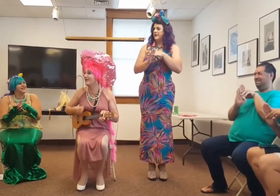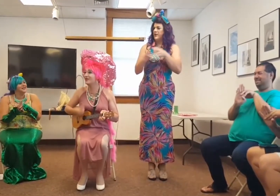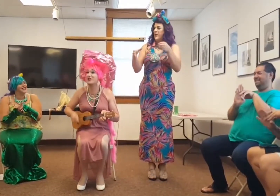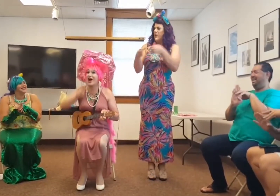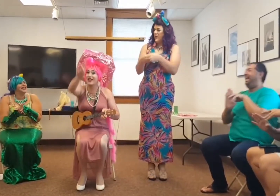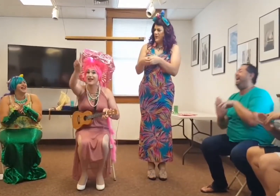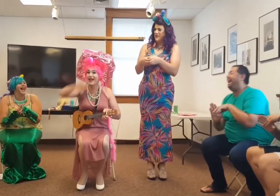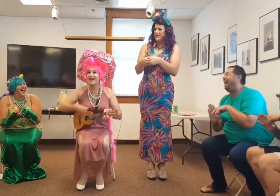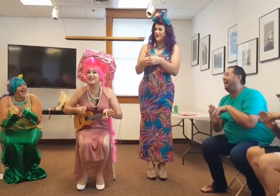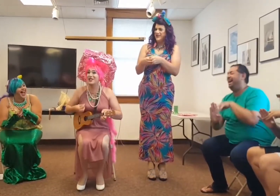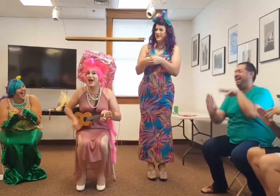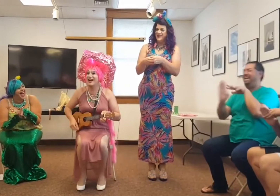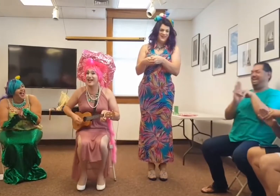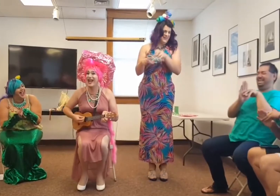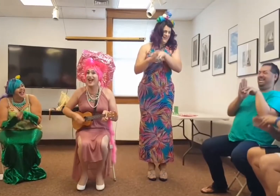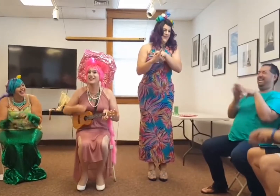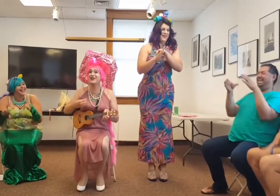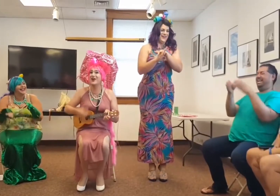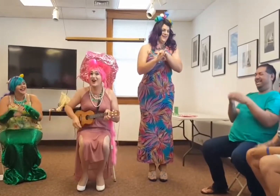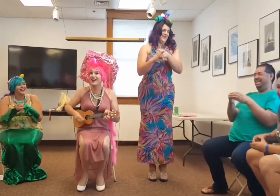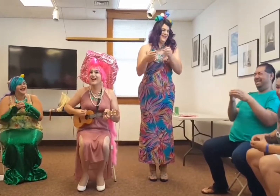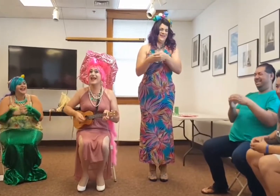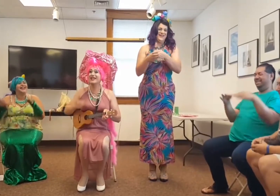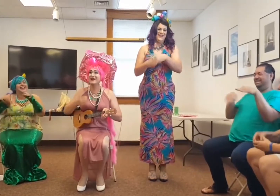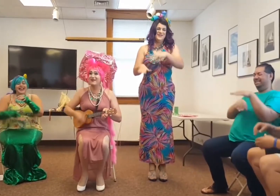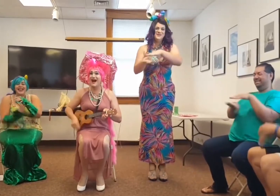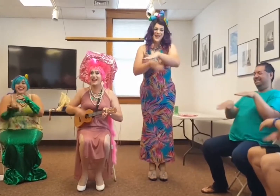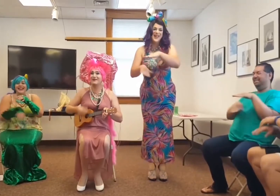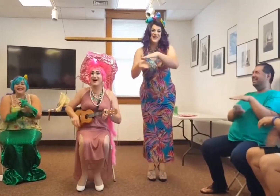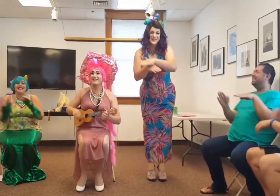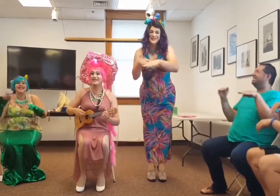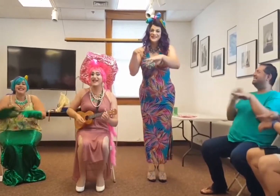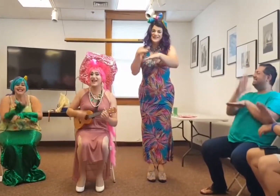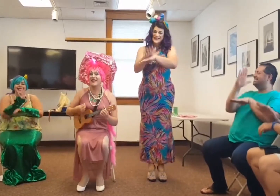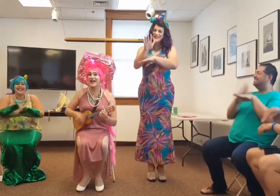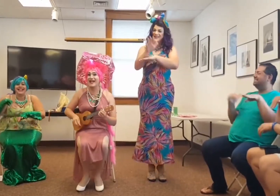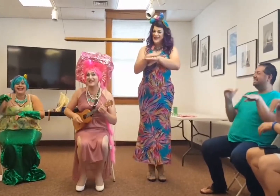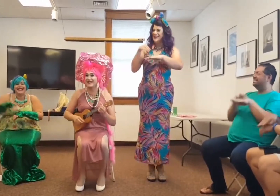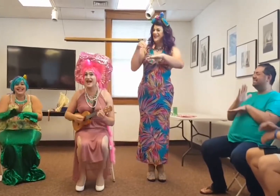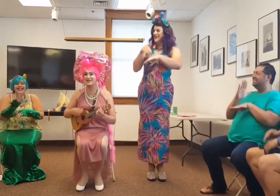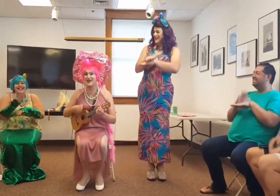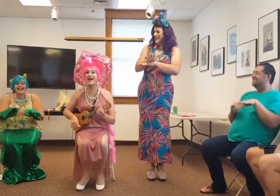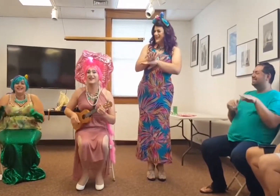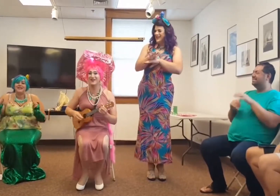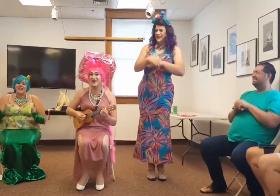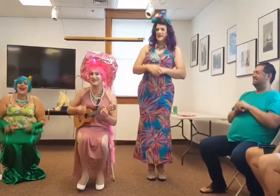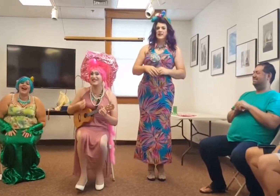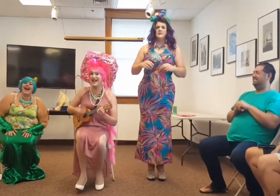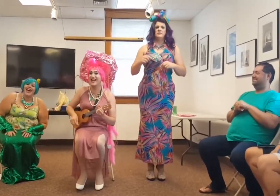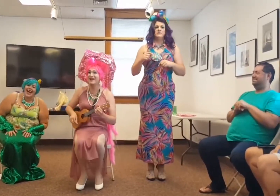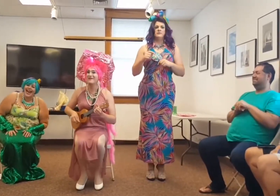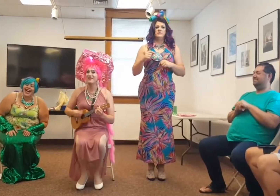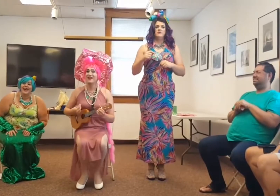Oh, there's a shark! A shark in the hole in the bottom of the sea. Ready, here's the last one. We're almost done.